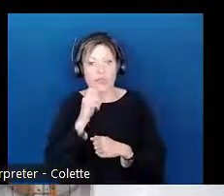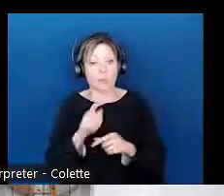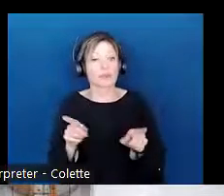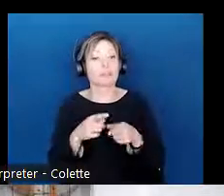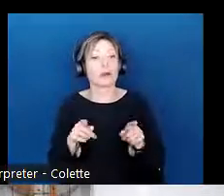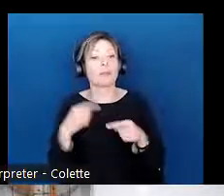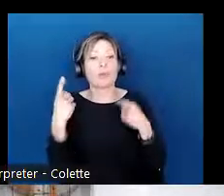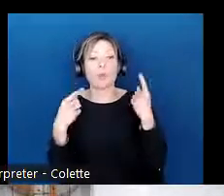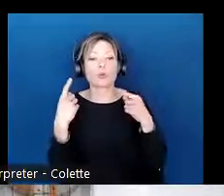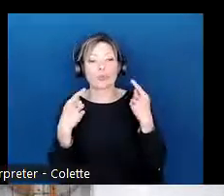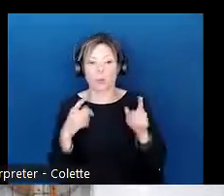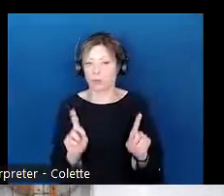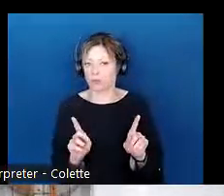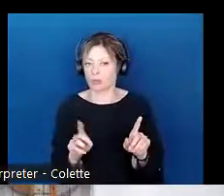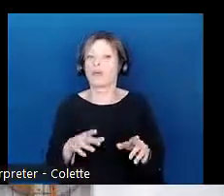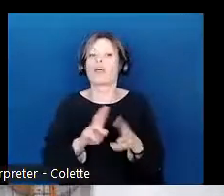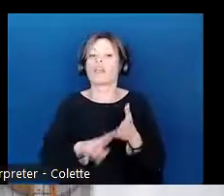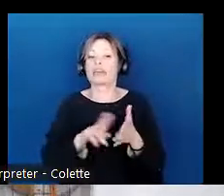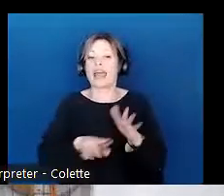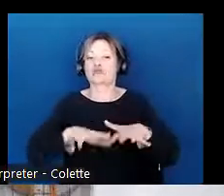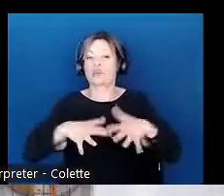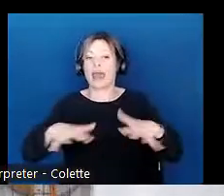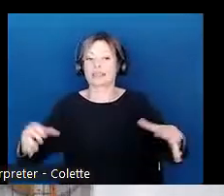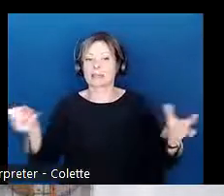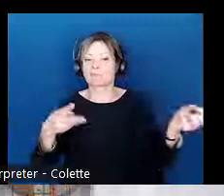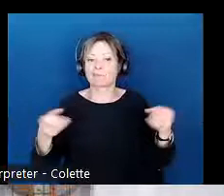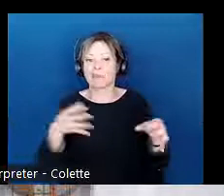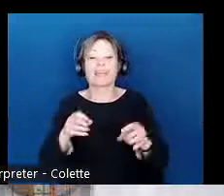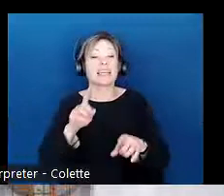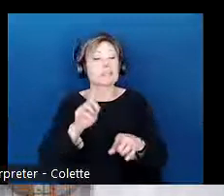the natural landscape so um it's mostly just went through the trees and things like that as